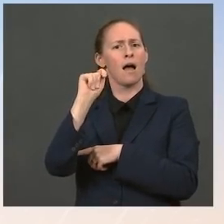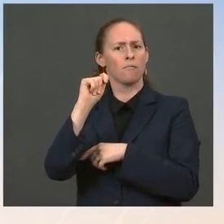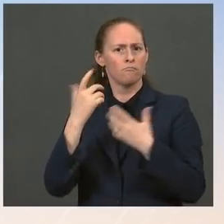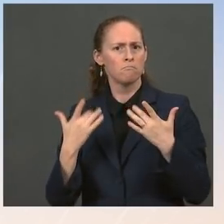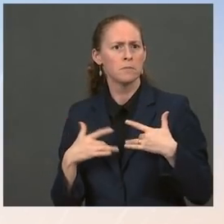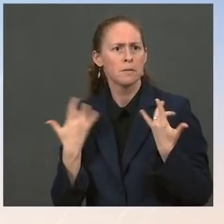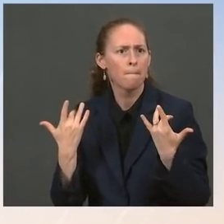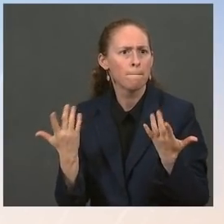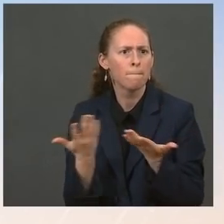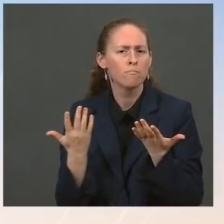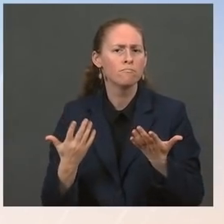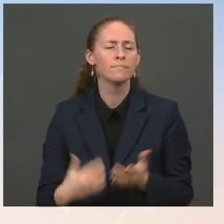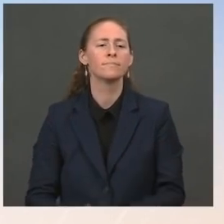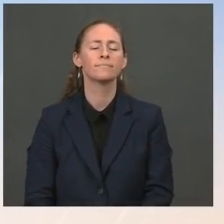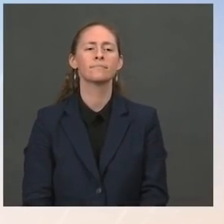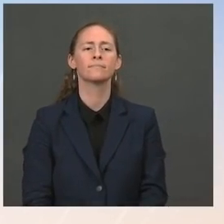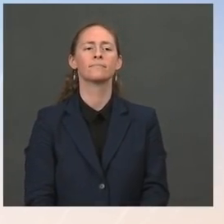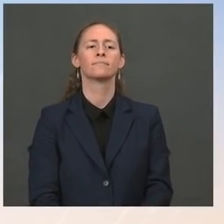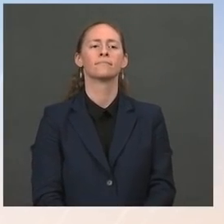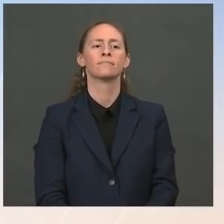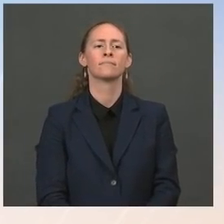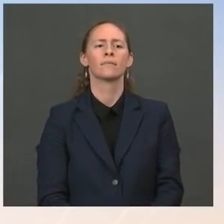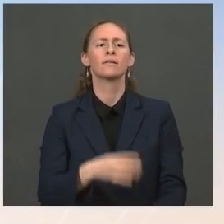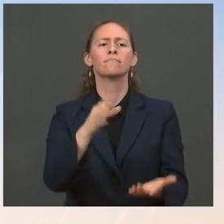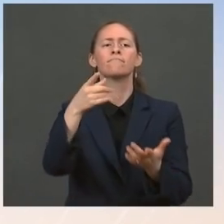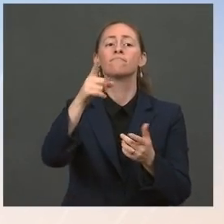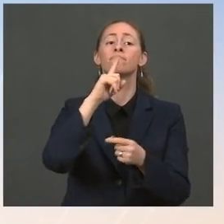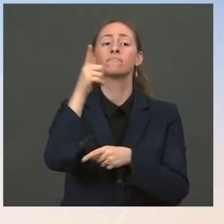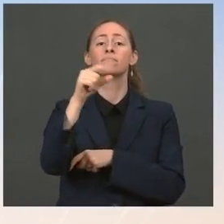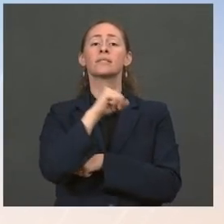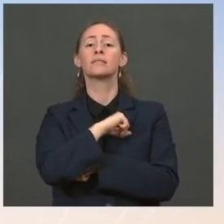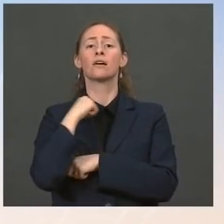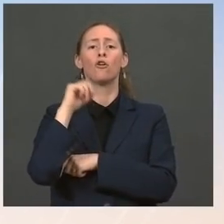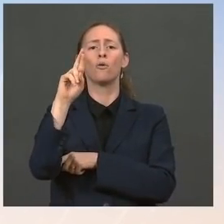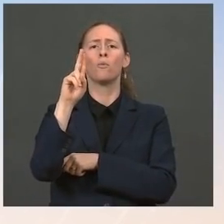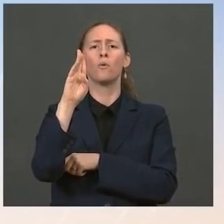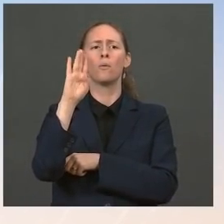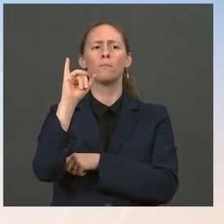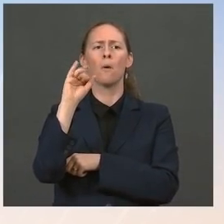from Senator Rubio and some Republicans that the administration is sort of letting